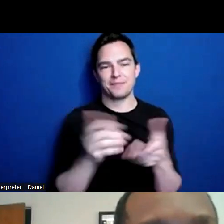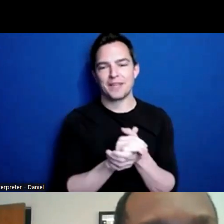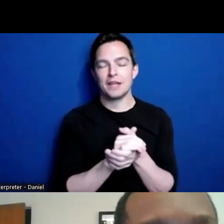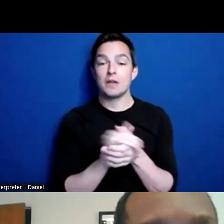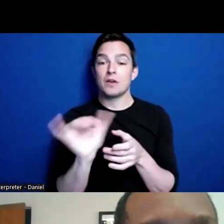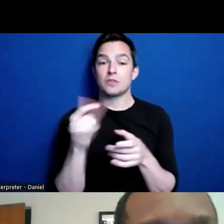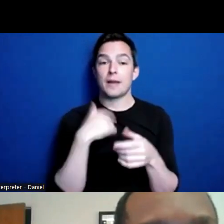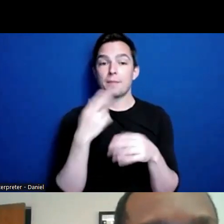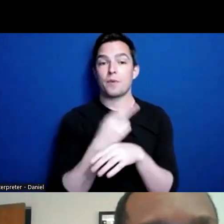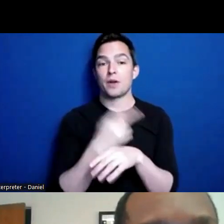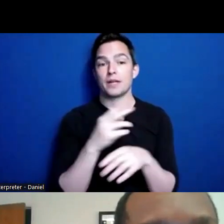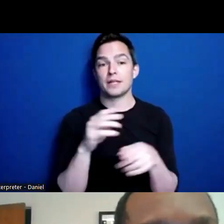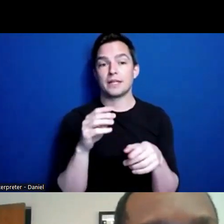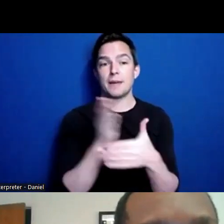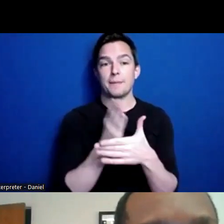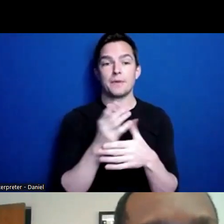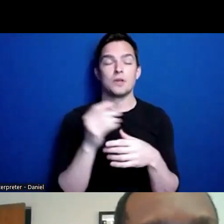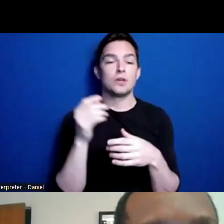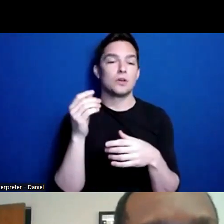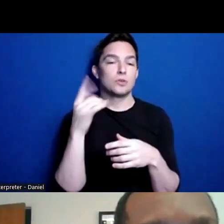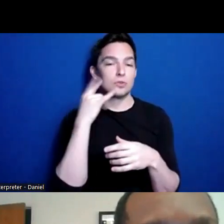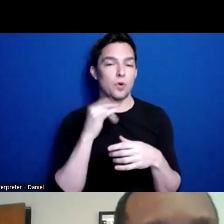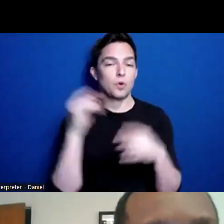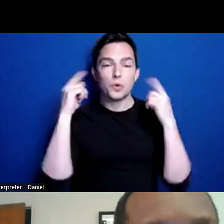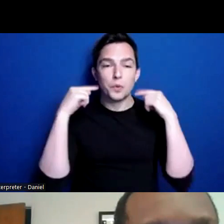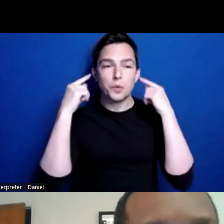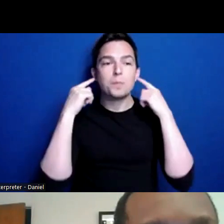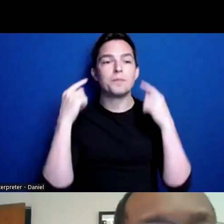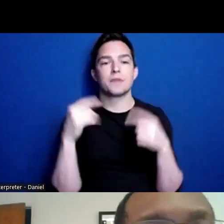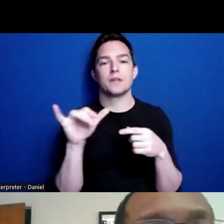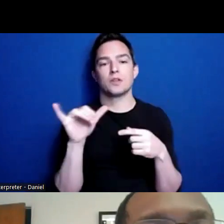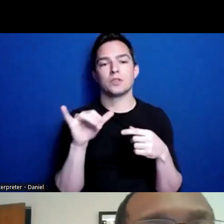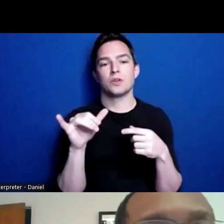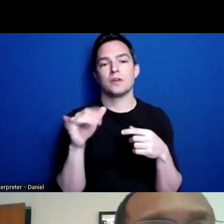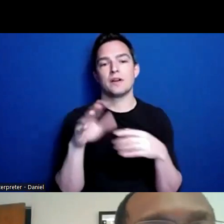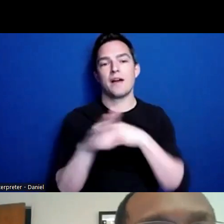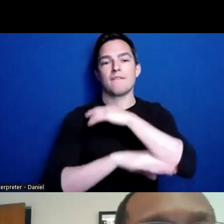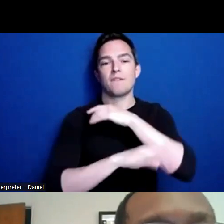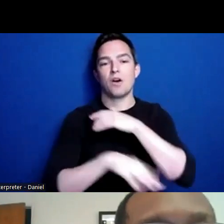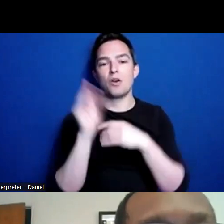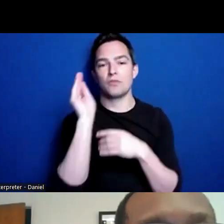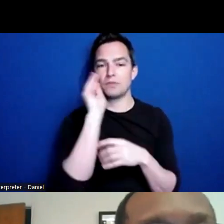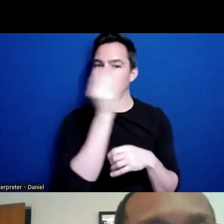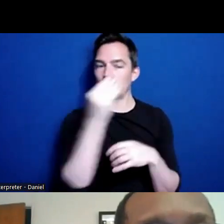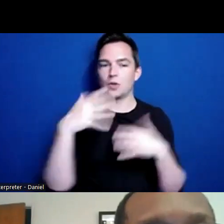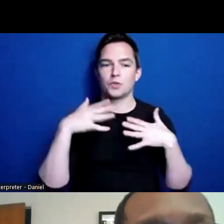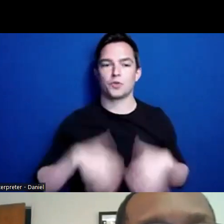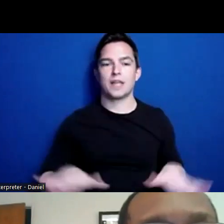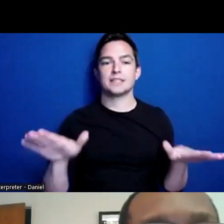wearing medium gold hoop earrings and wearing a fall floral dress. And I just want to say thank